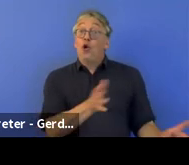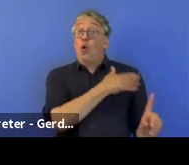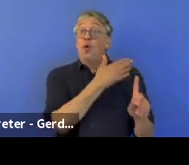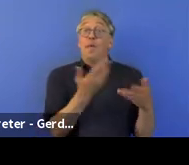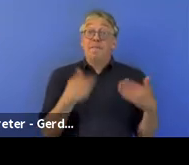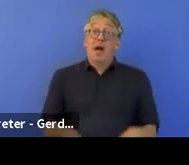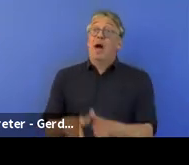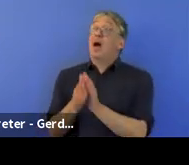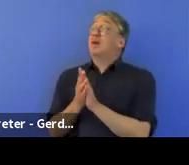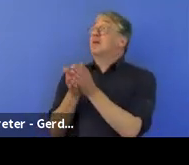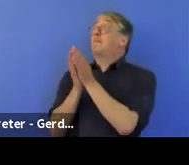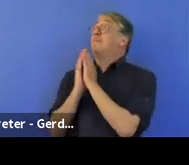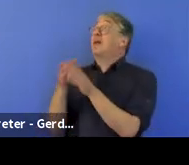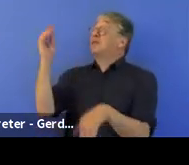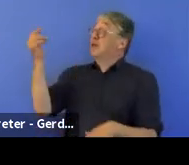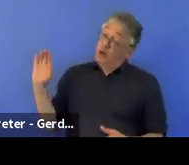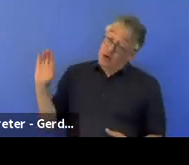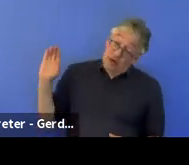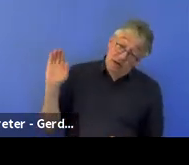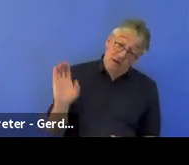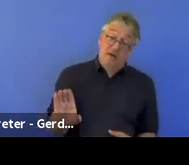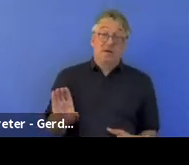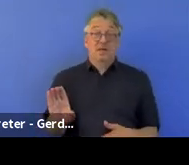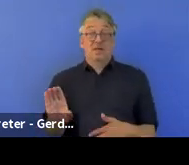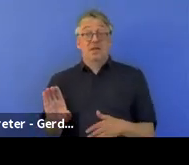generational equality forum. As we look ahead to the Global Education